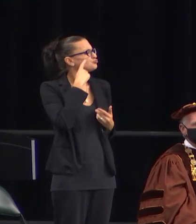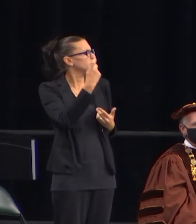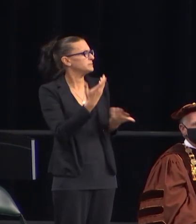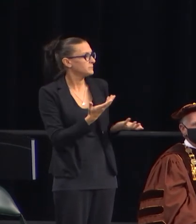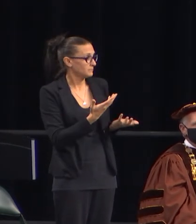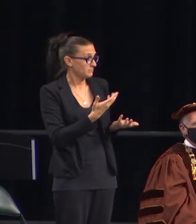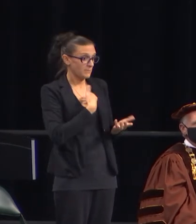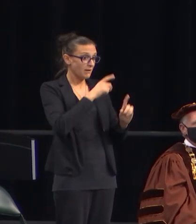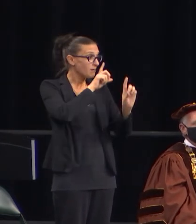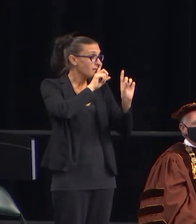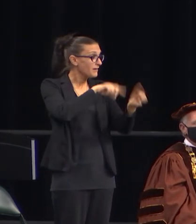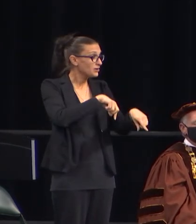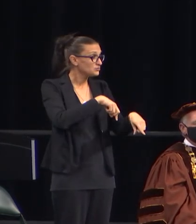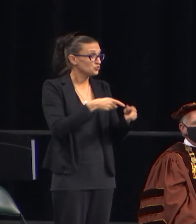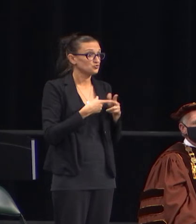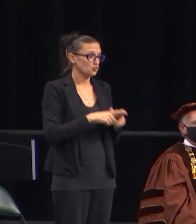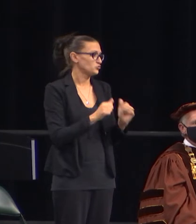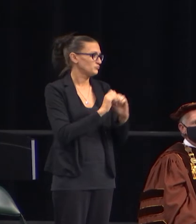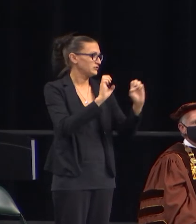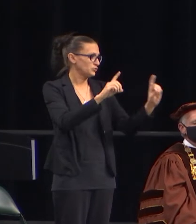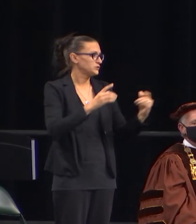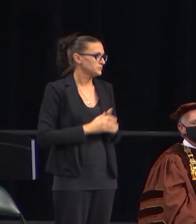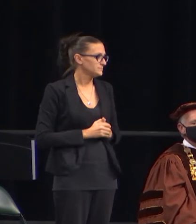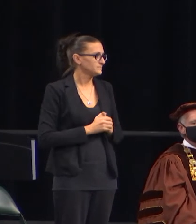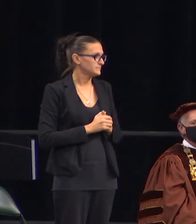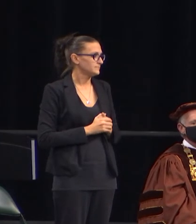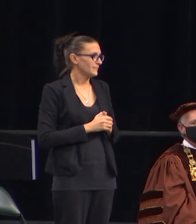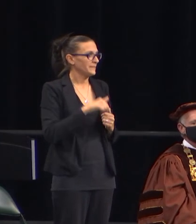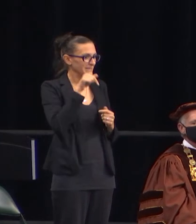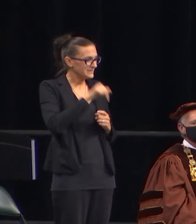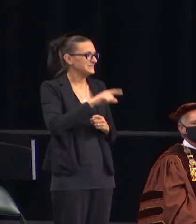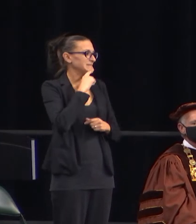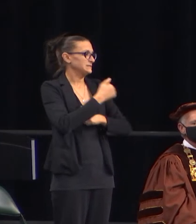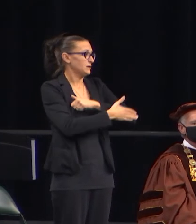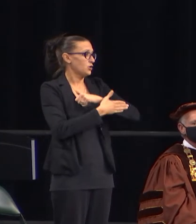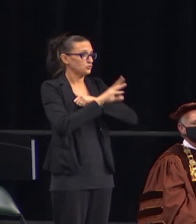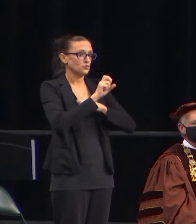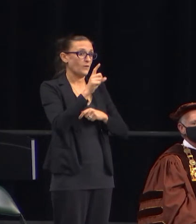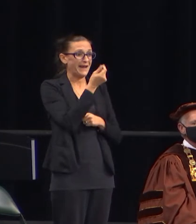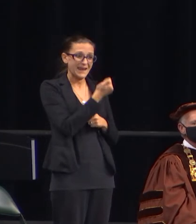I will tell you that it starts with education. This is a country where anybody can make it